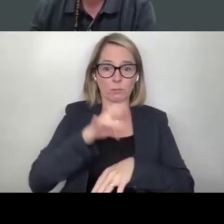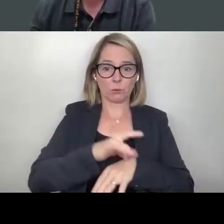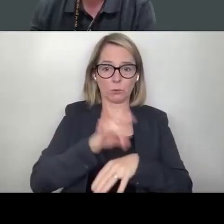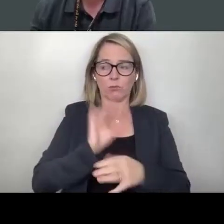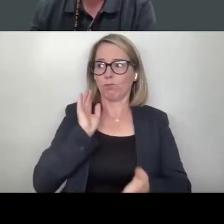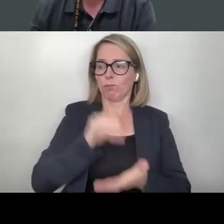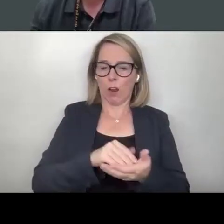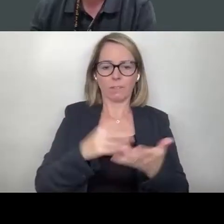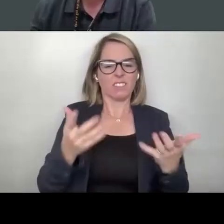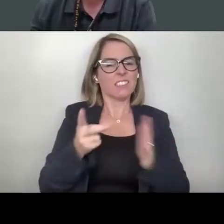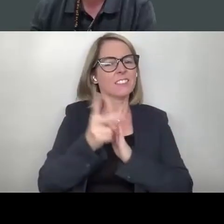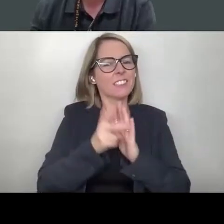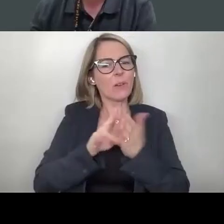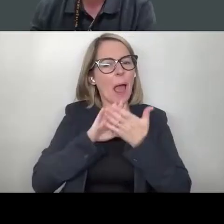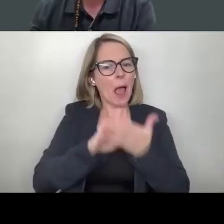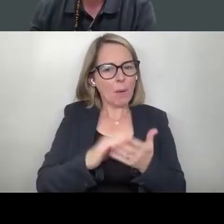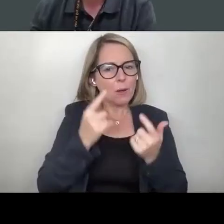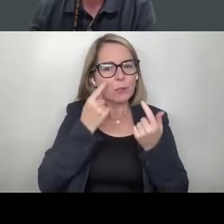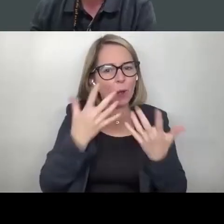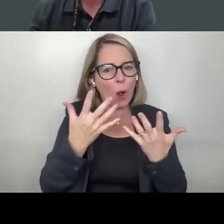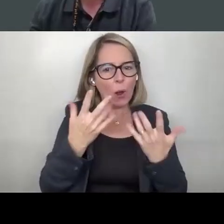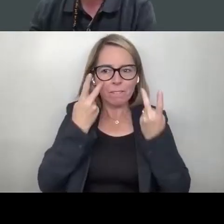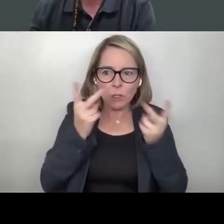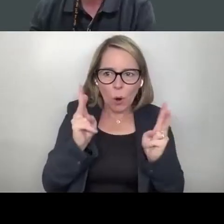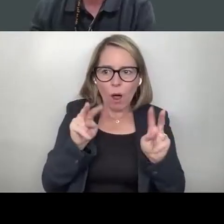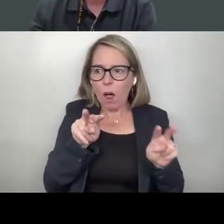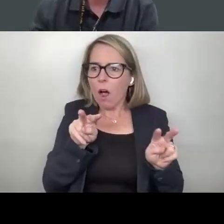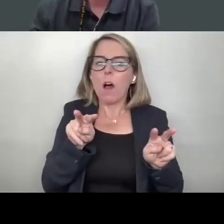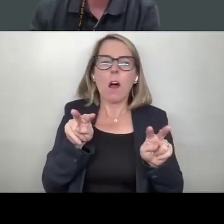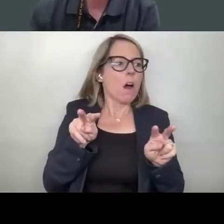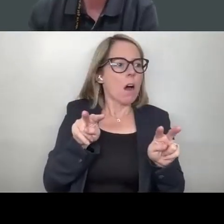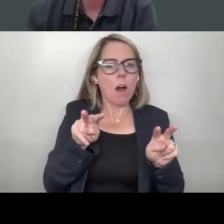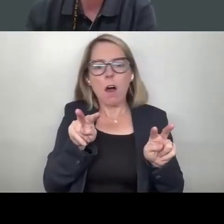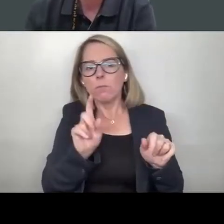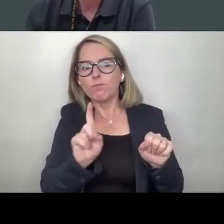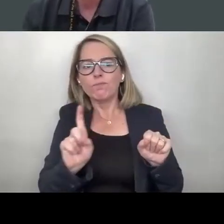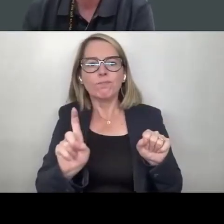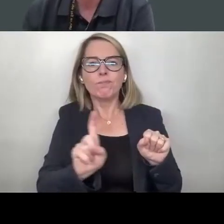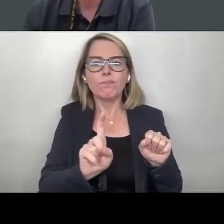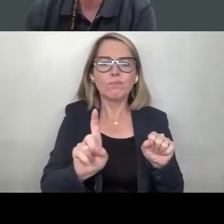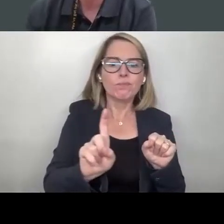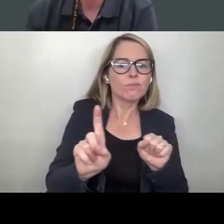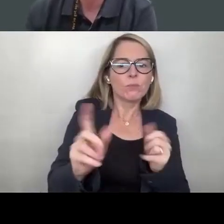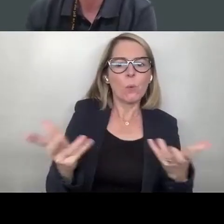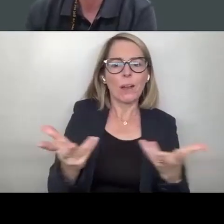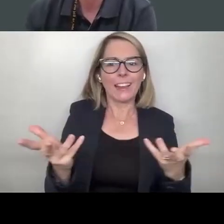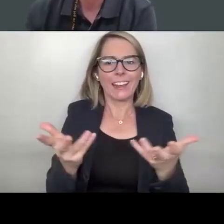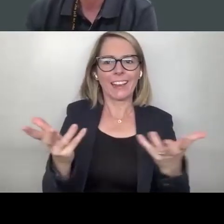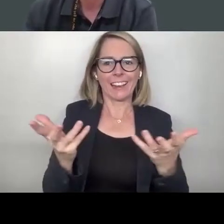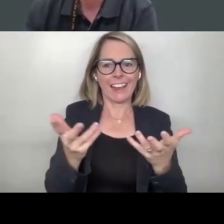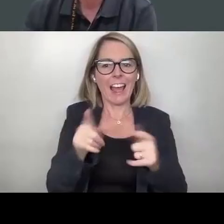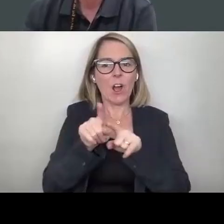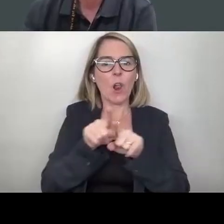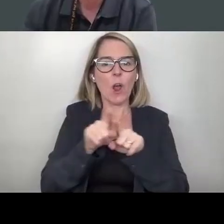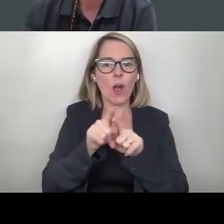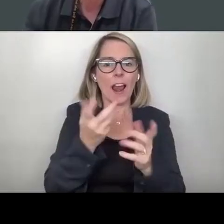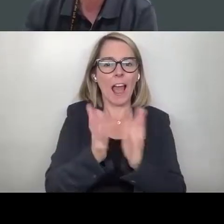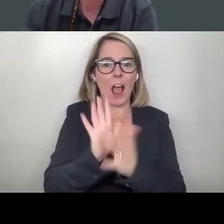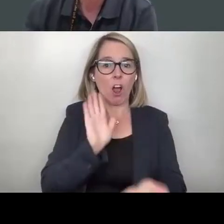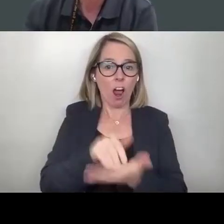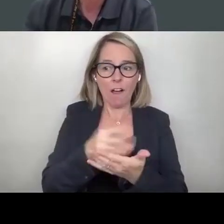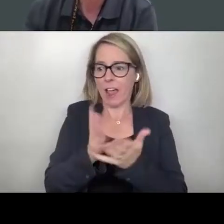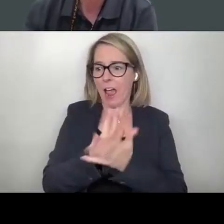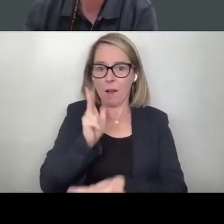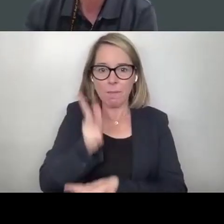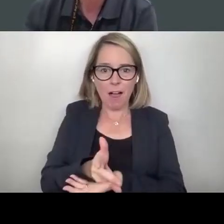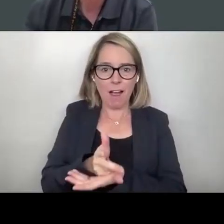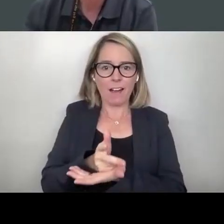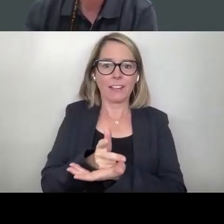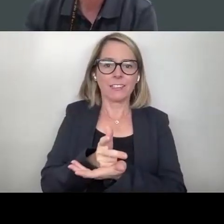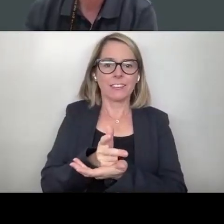show those people of what happens at the clinic and how to get there. It might be tricky, but